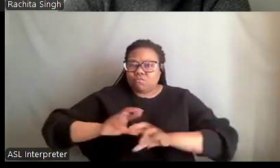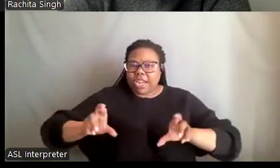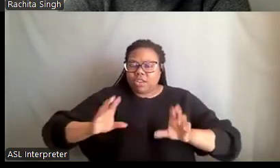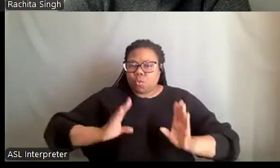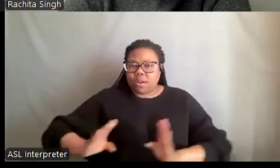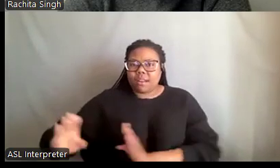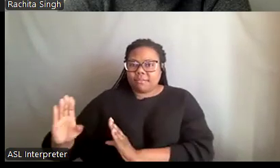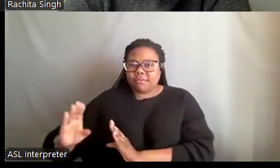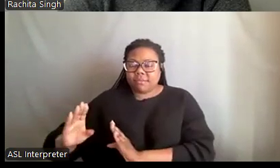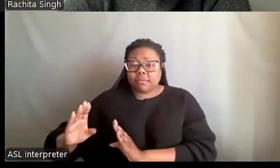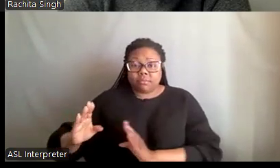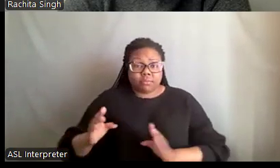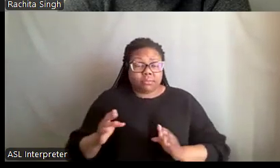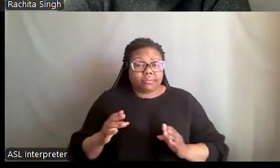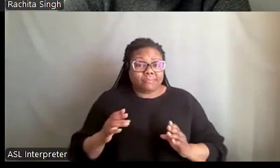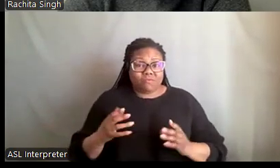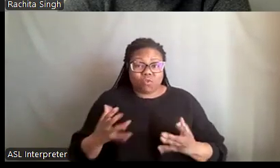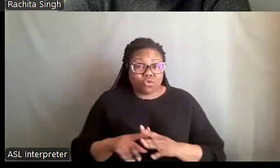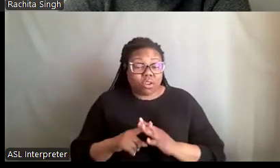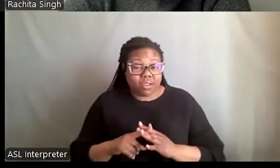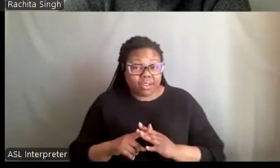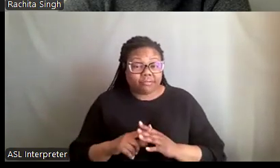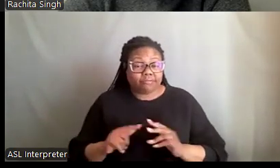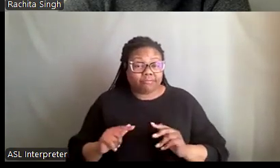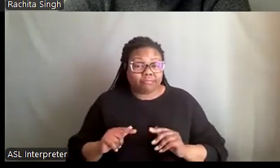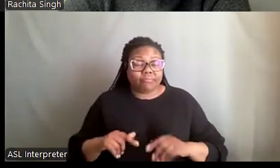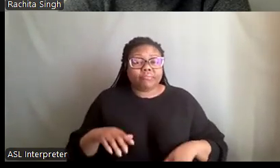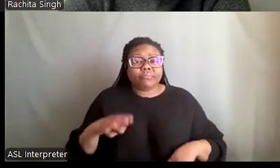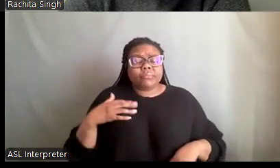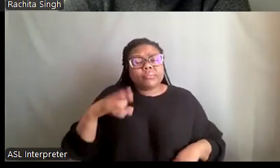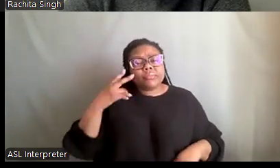generation to this organizing. And we're in that now.